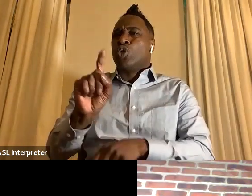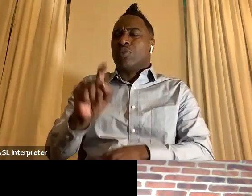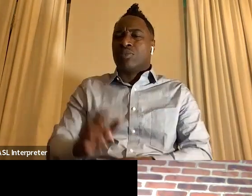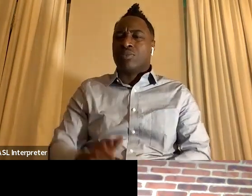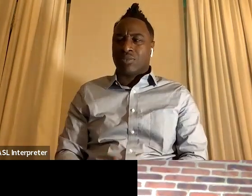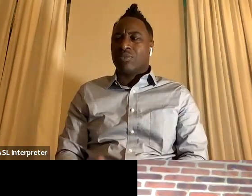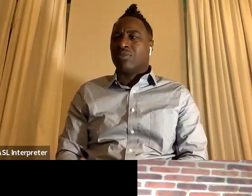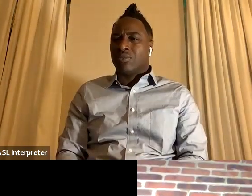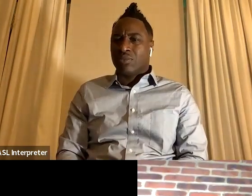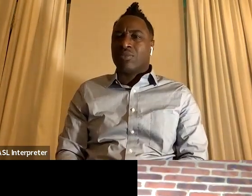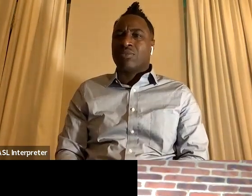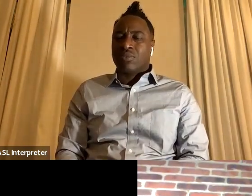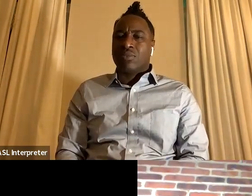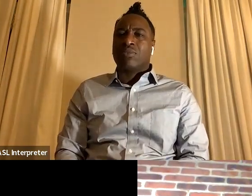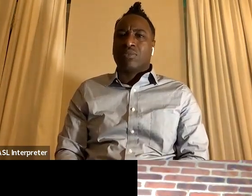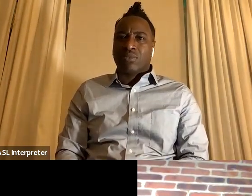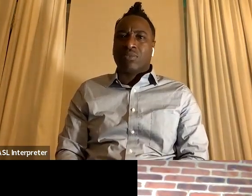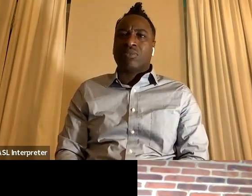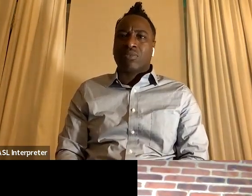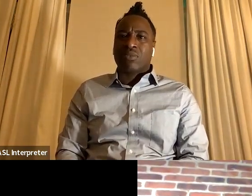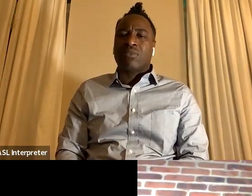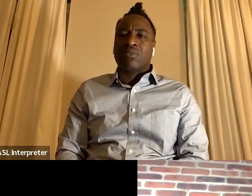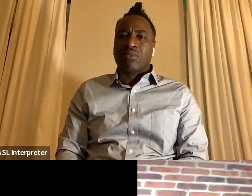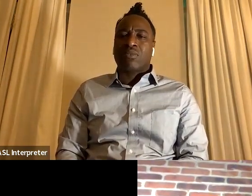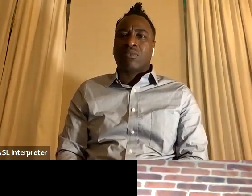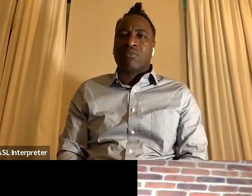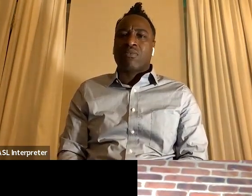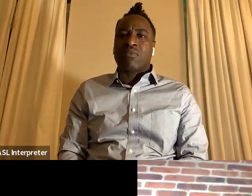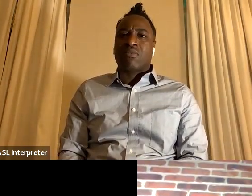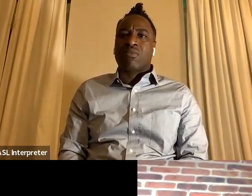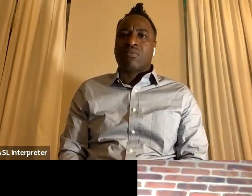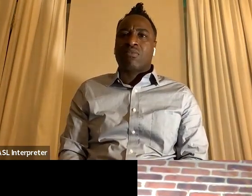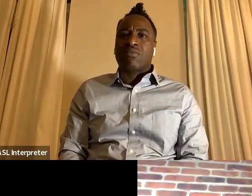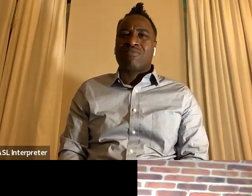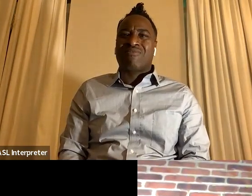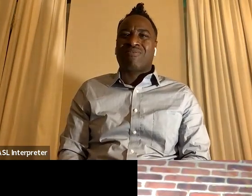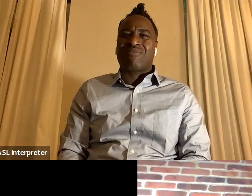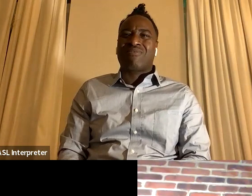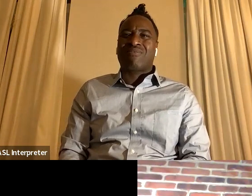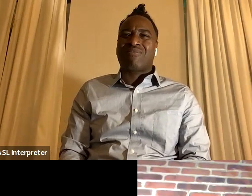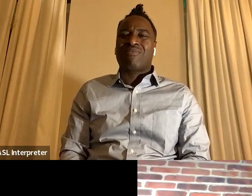For my piece, I actually came from just reading about the Black Panthers